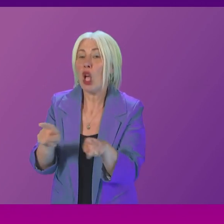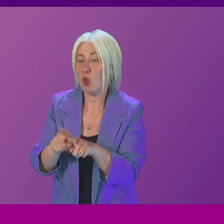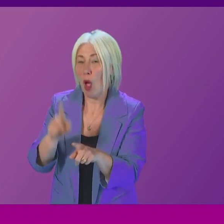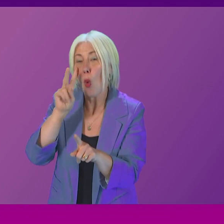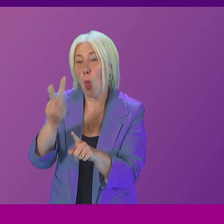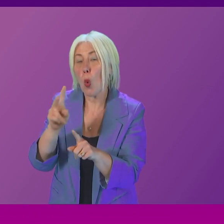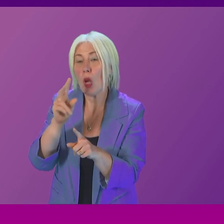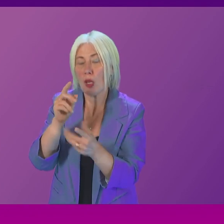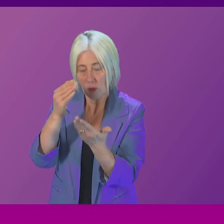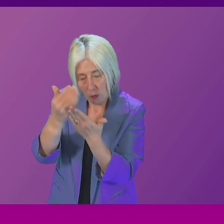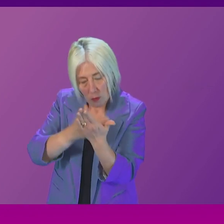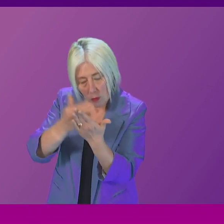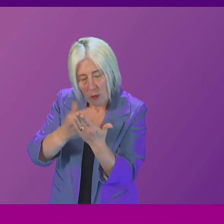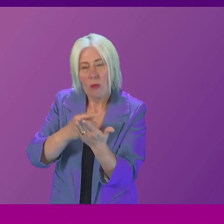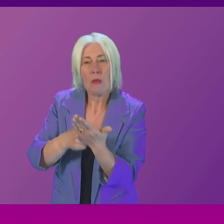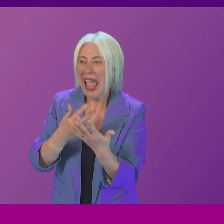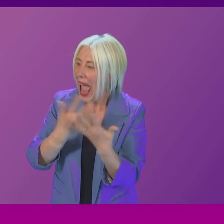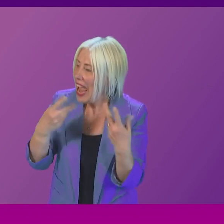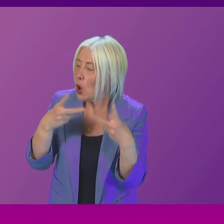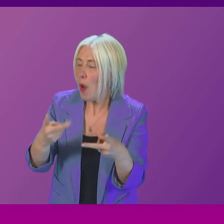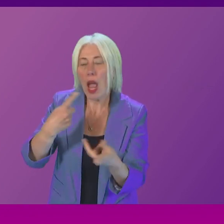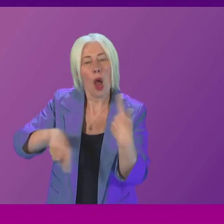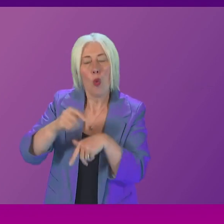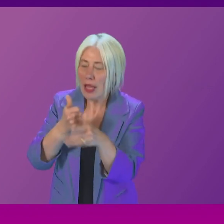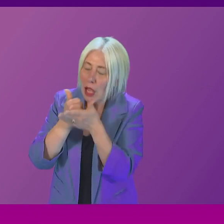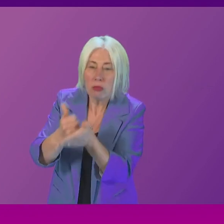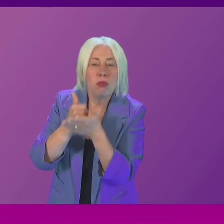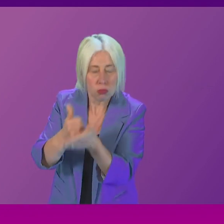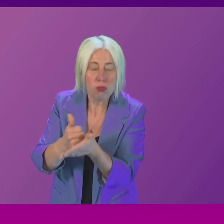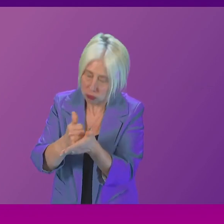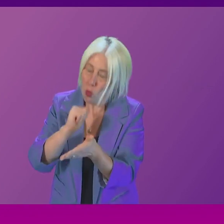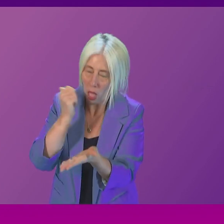If there is some way in which we can assist, we will do that.